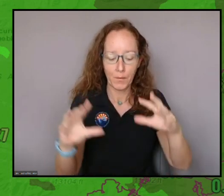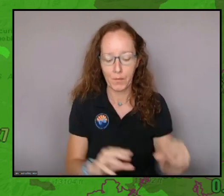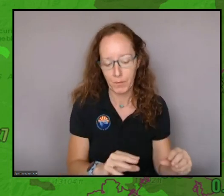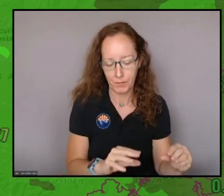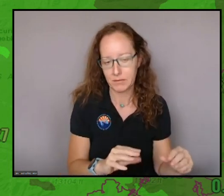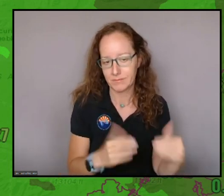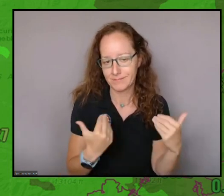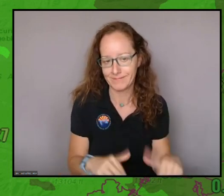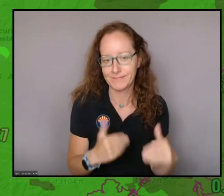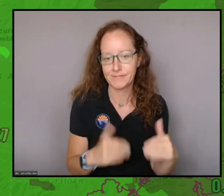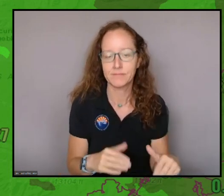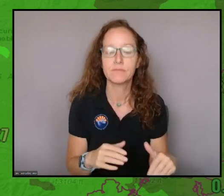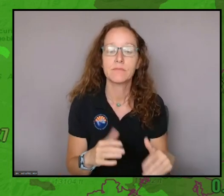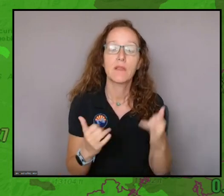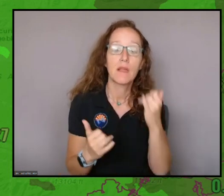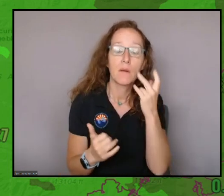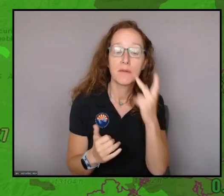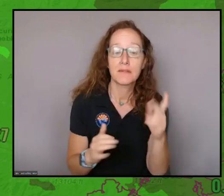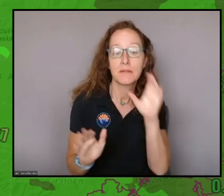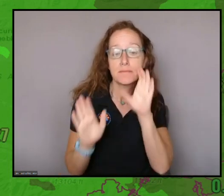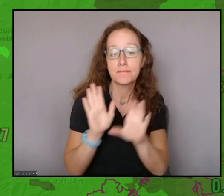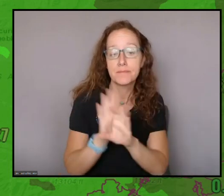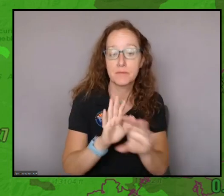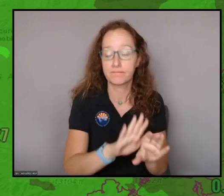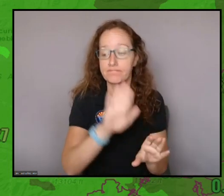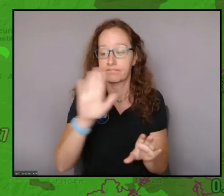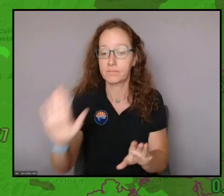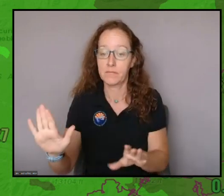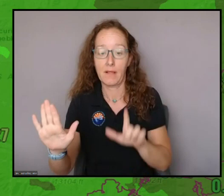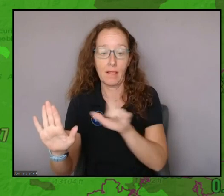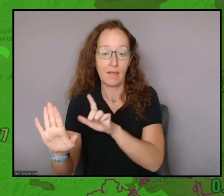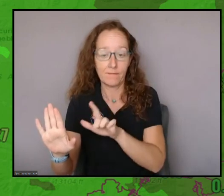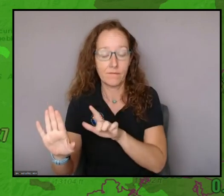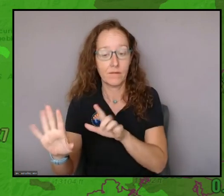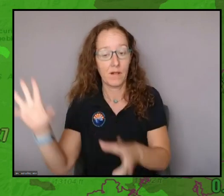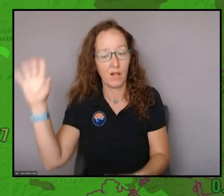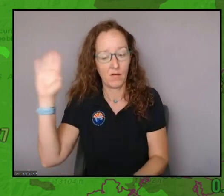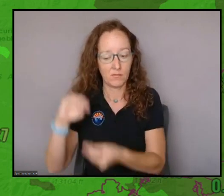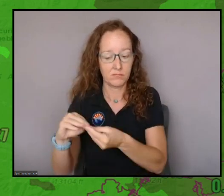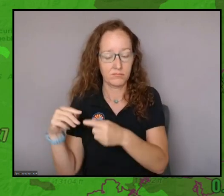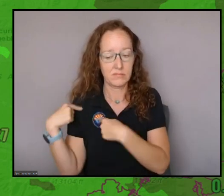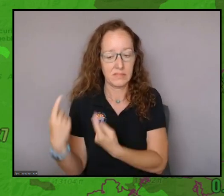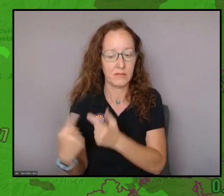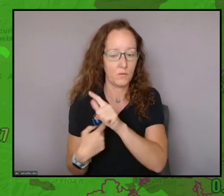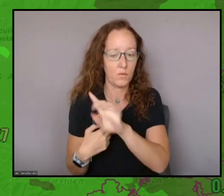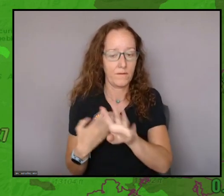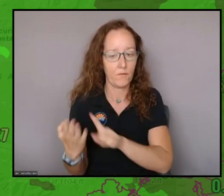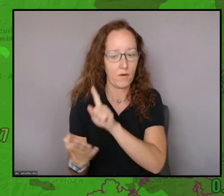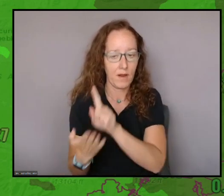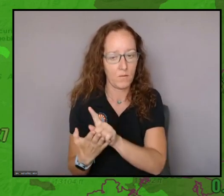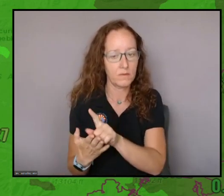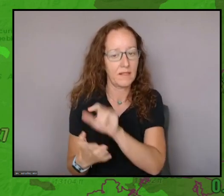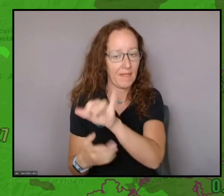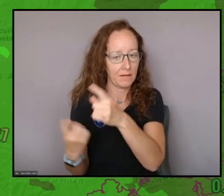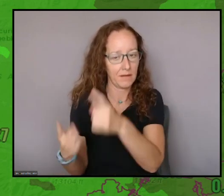is a 24 hour rain total from this morning. So, as you can see over the past-- since yesterday morning, we've had